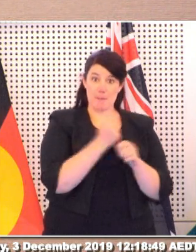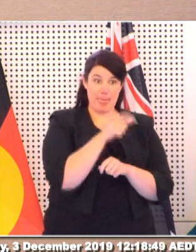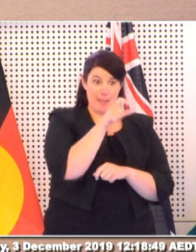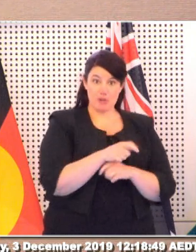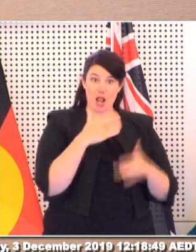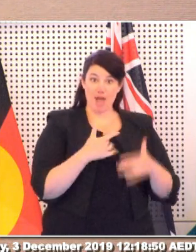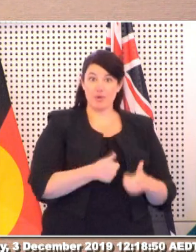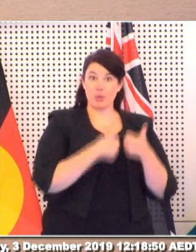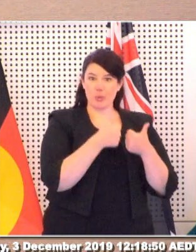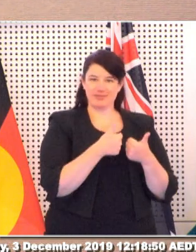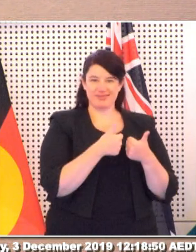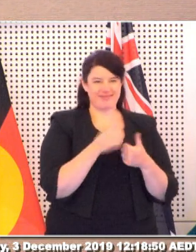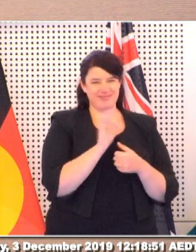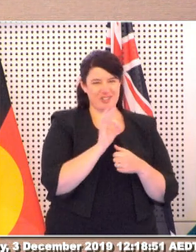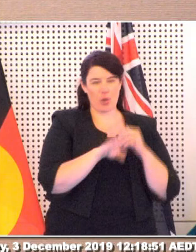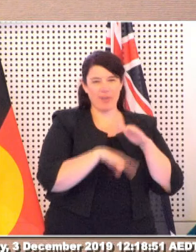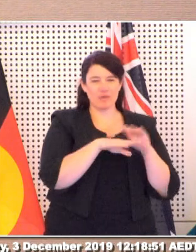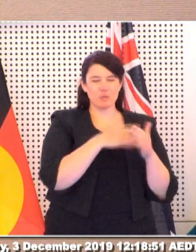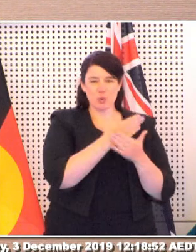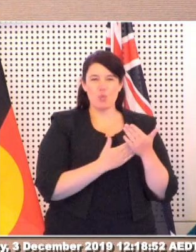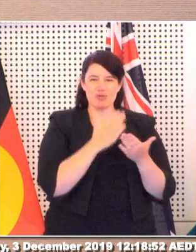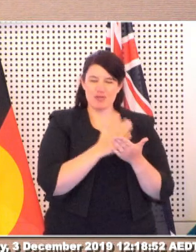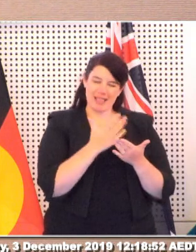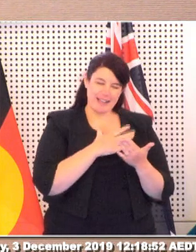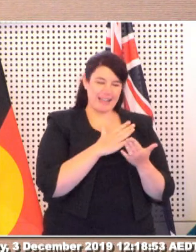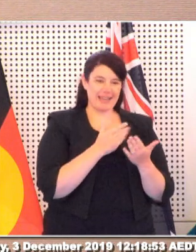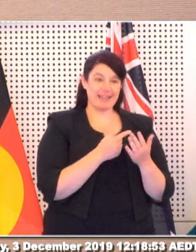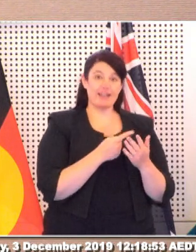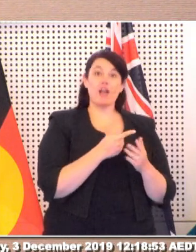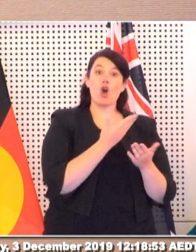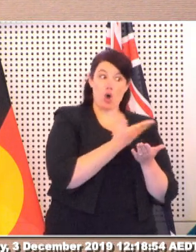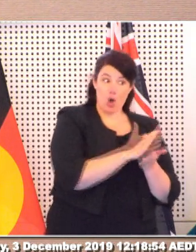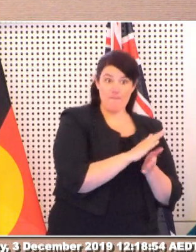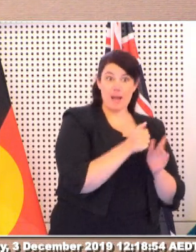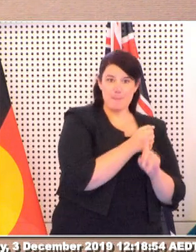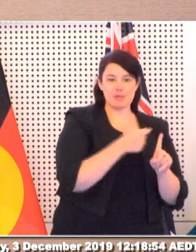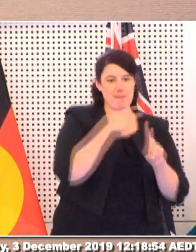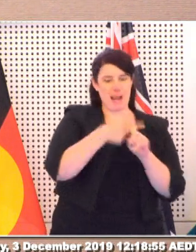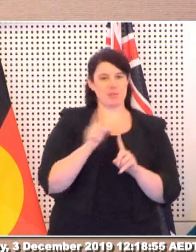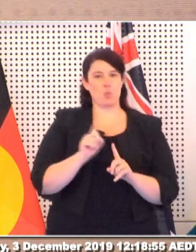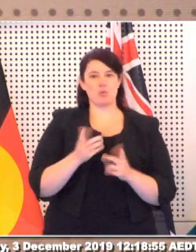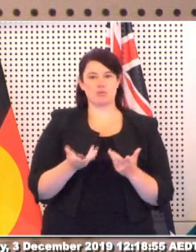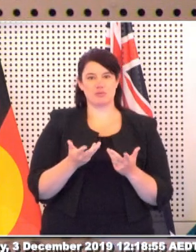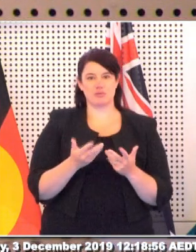that’s only half of the story. We need to create something in the space that’s left by removing the